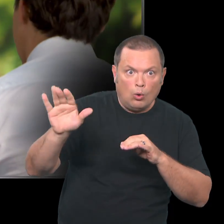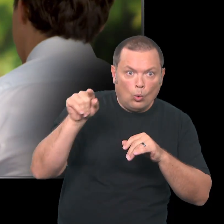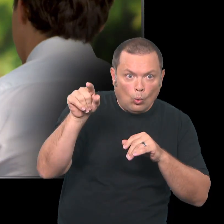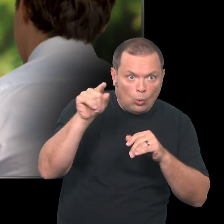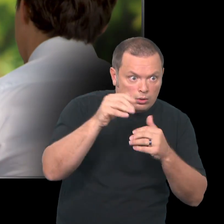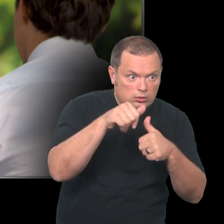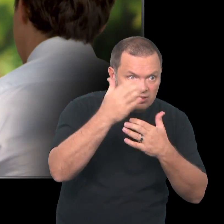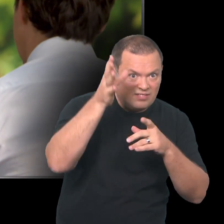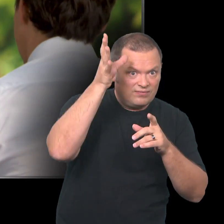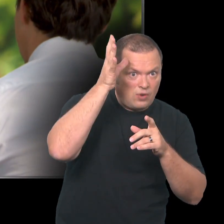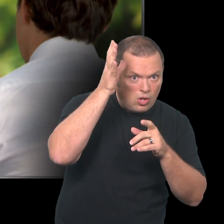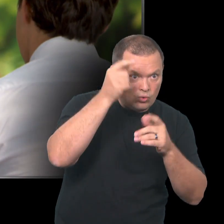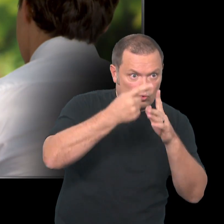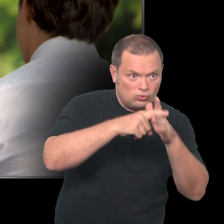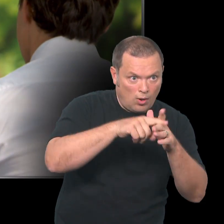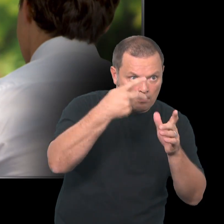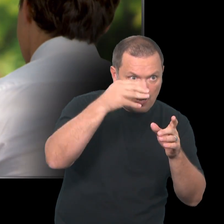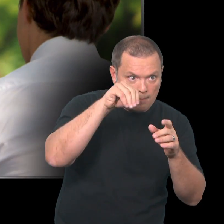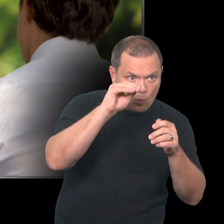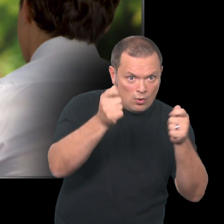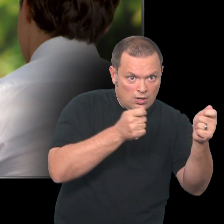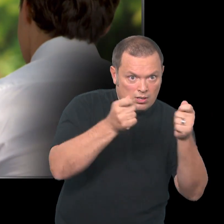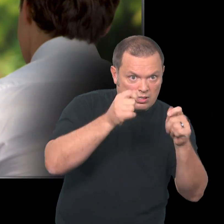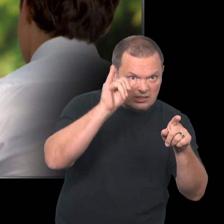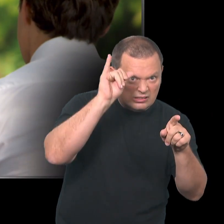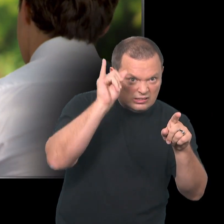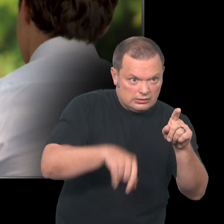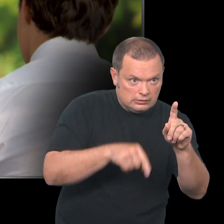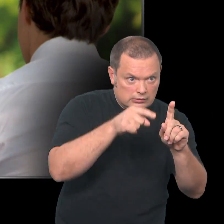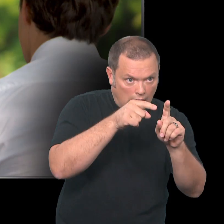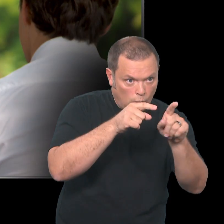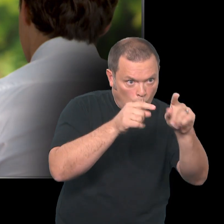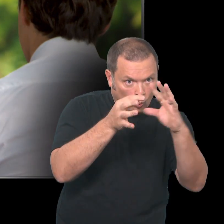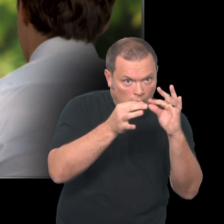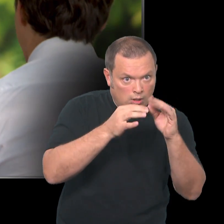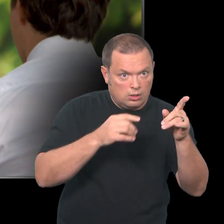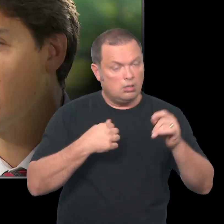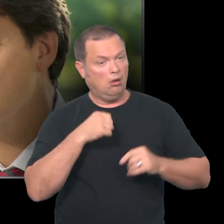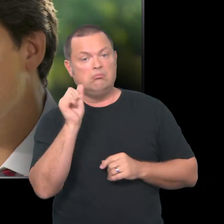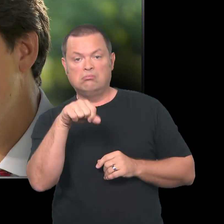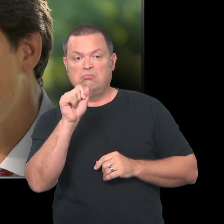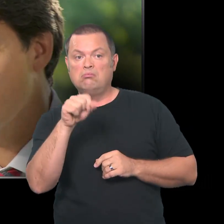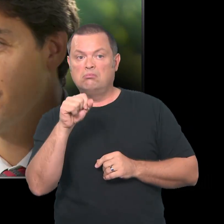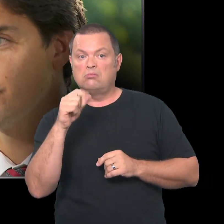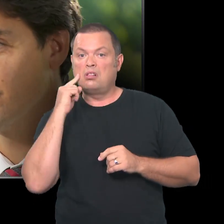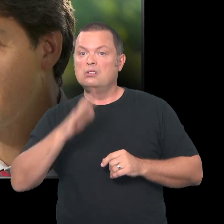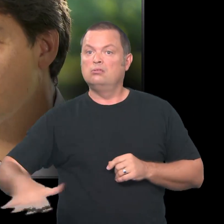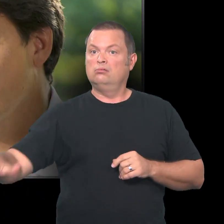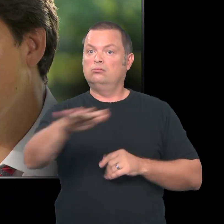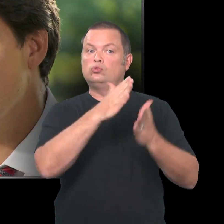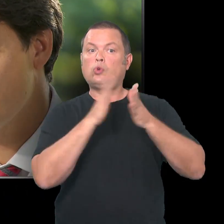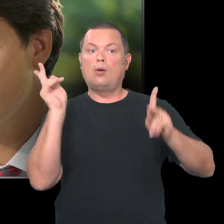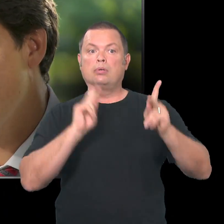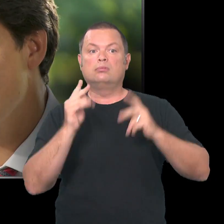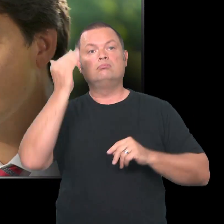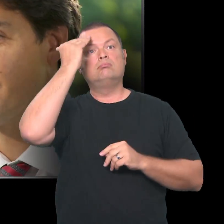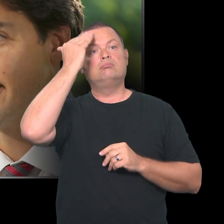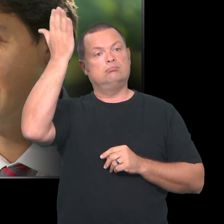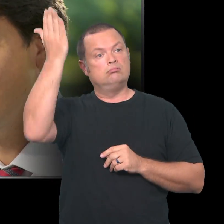And I think we have reached the end point -- Are you suggesting that it was your father who started sort of tighter control of the PMO?